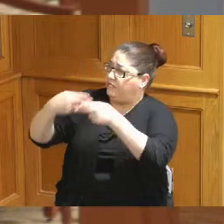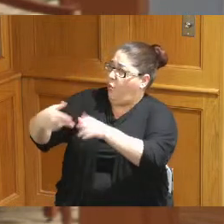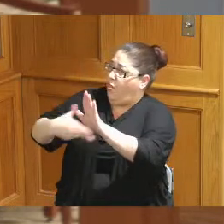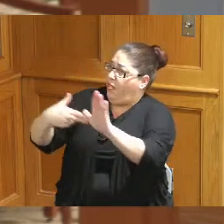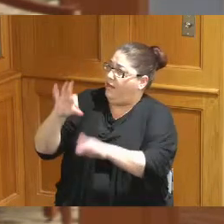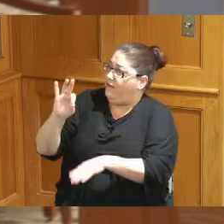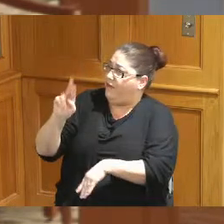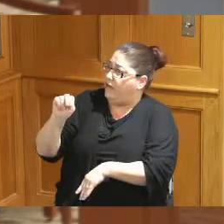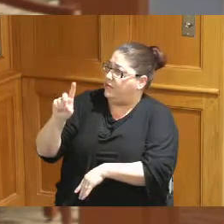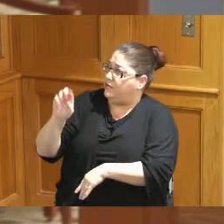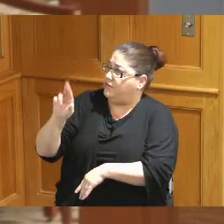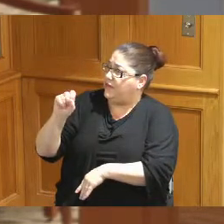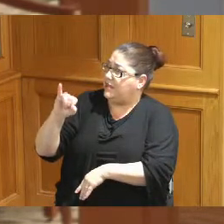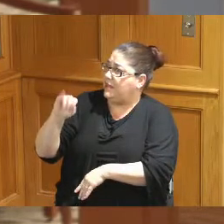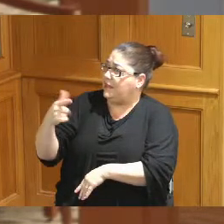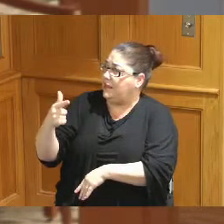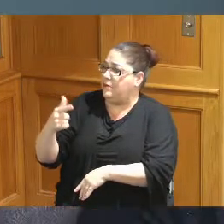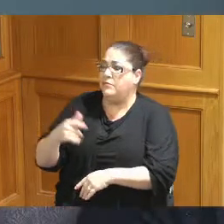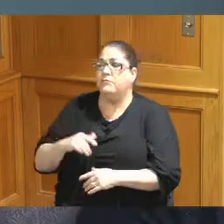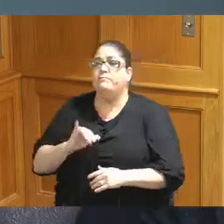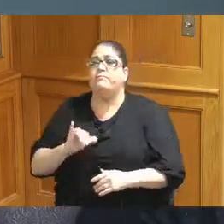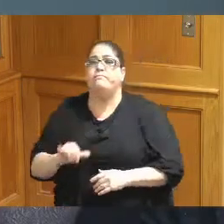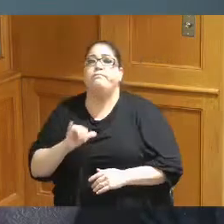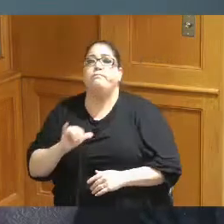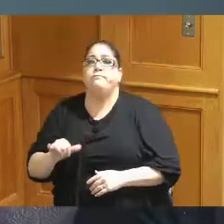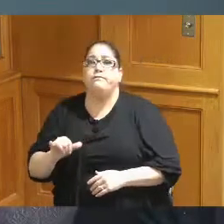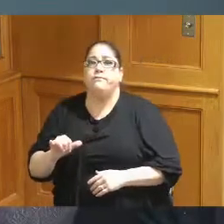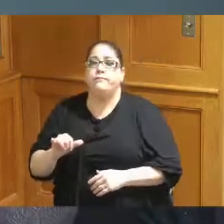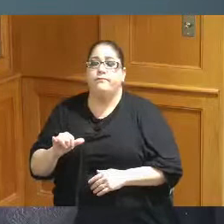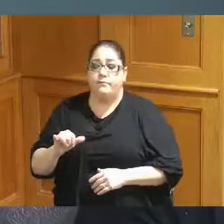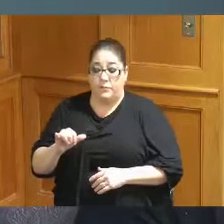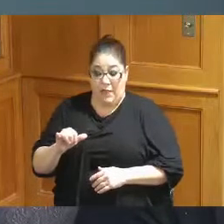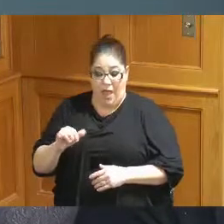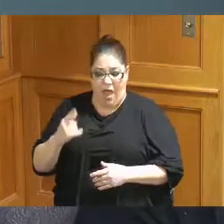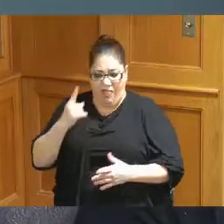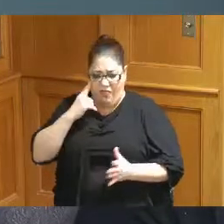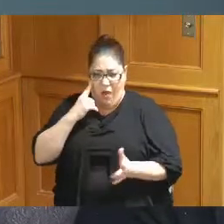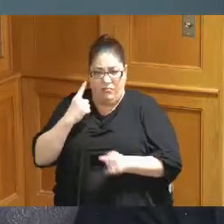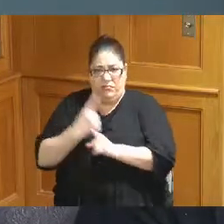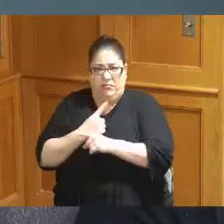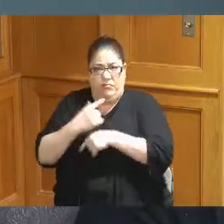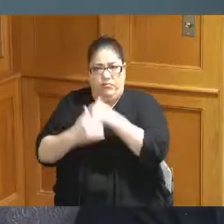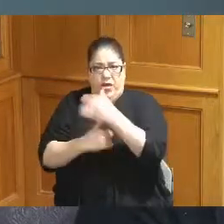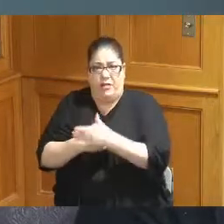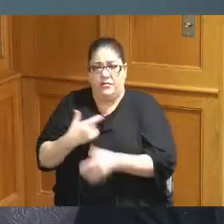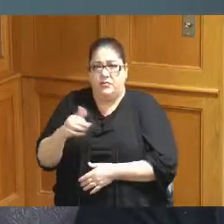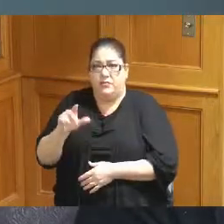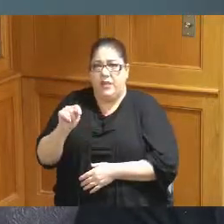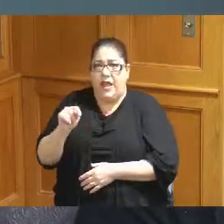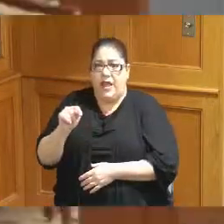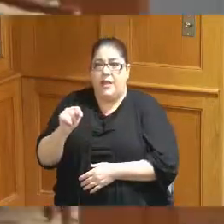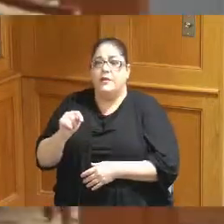you get funds as a outcome from writing okay well you know I put fundraising in three buckets you